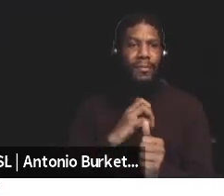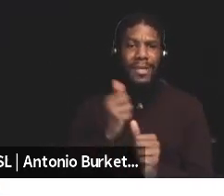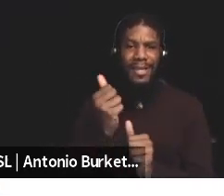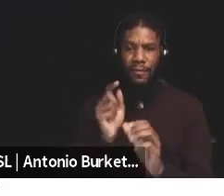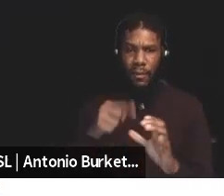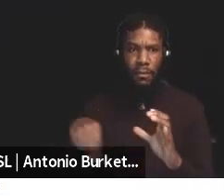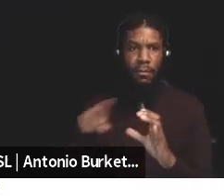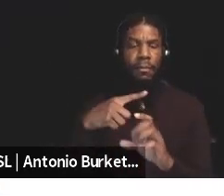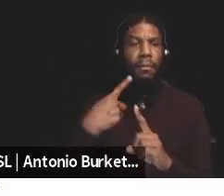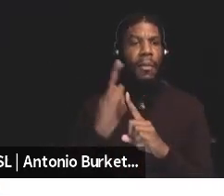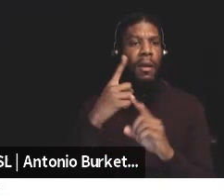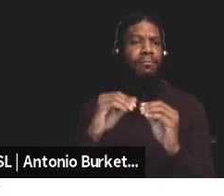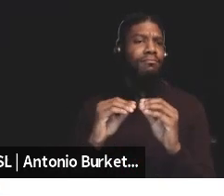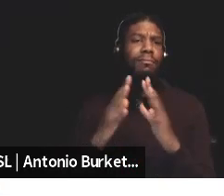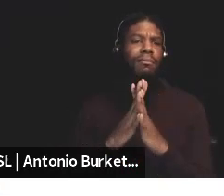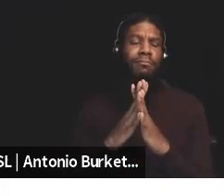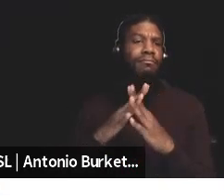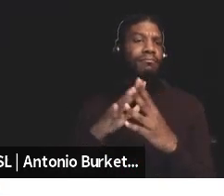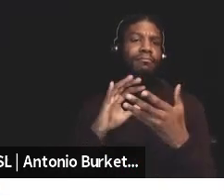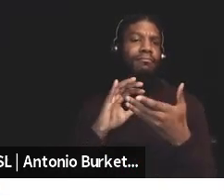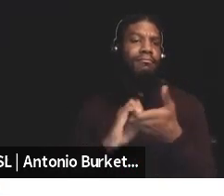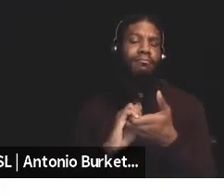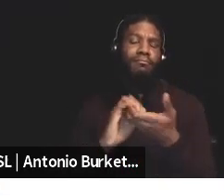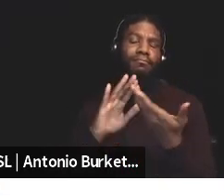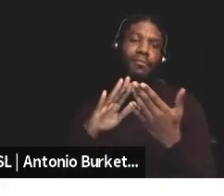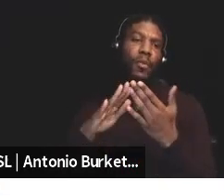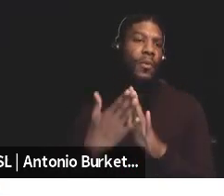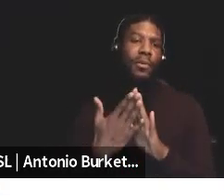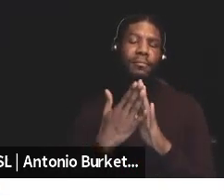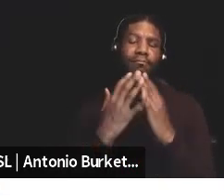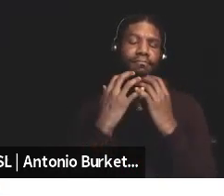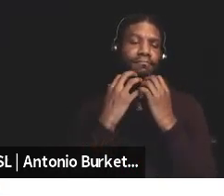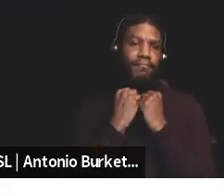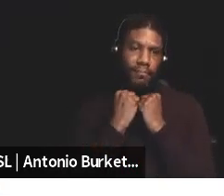creating community, which I found really valuable. Our goal with focusing on group mentoring is to